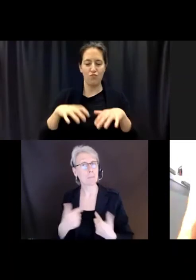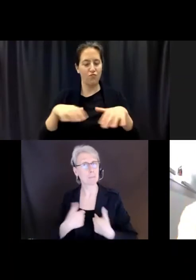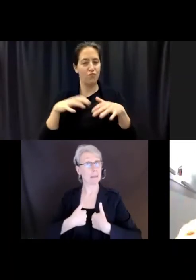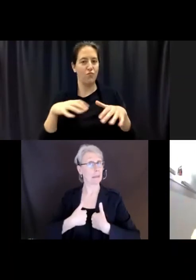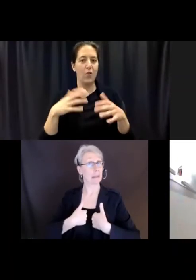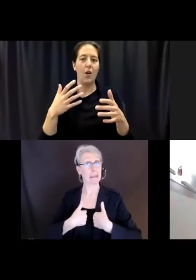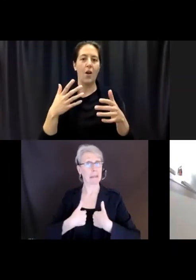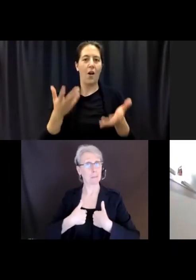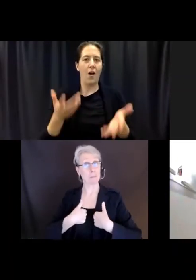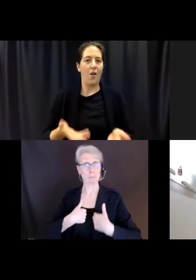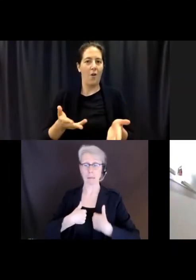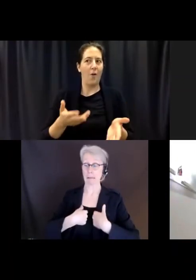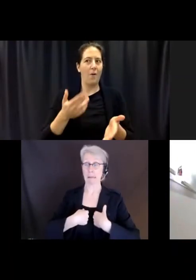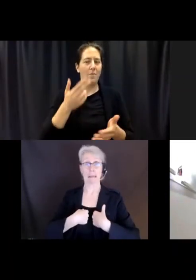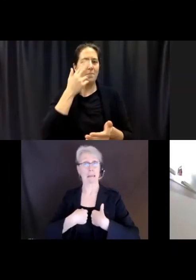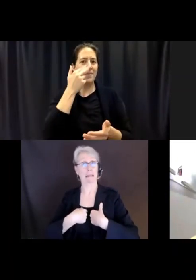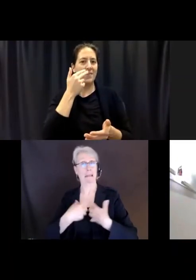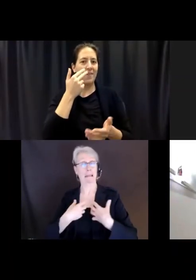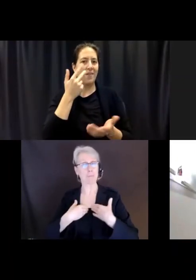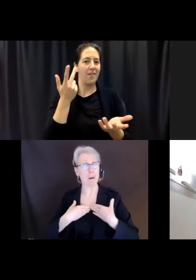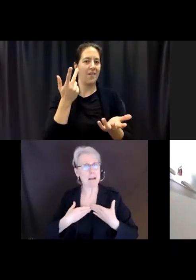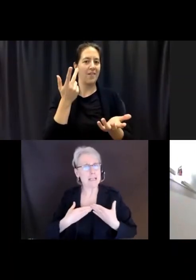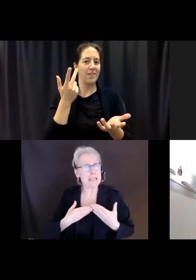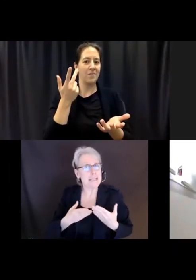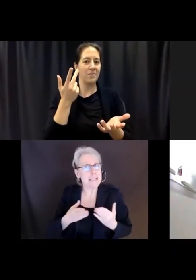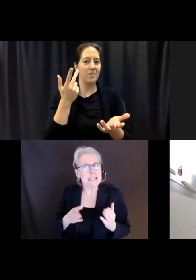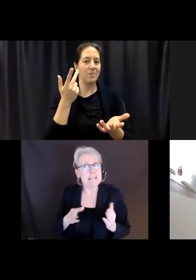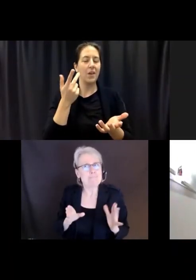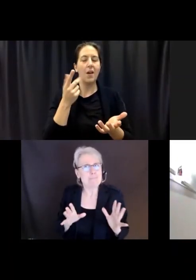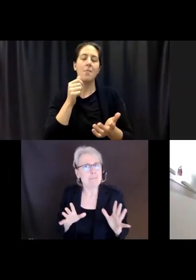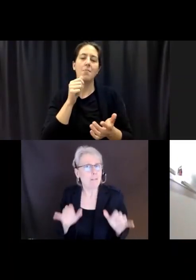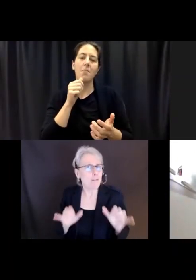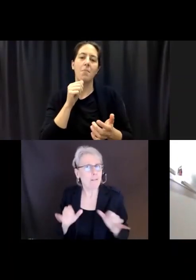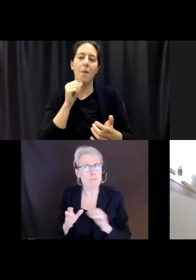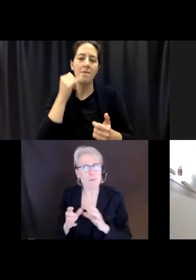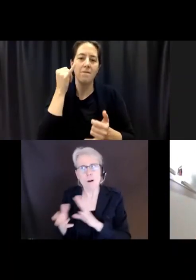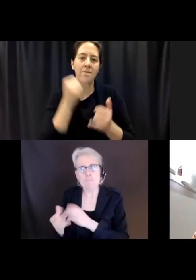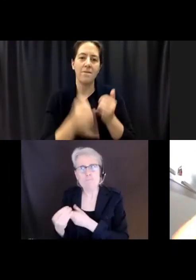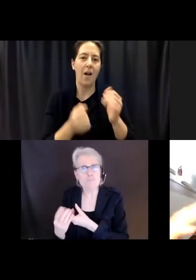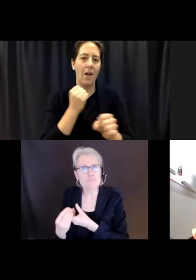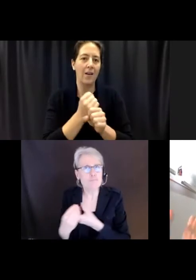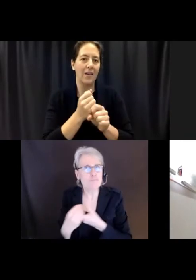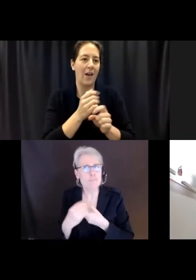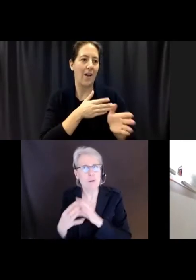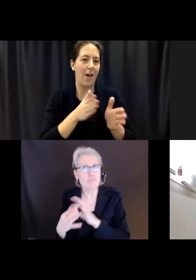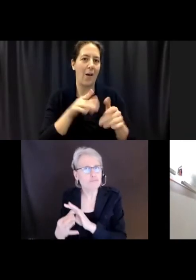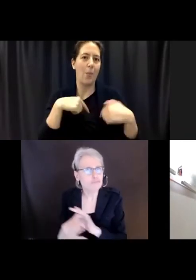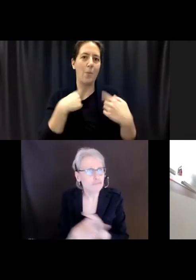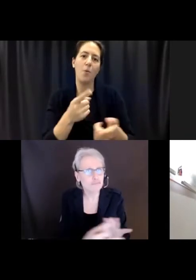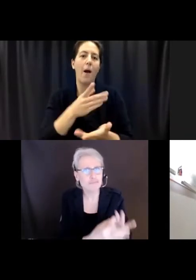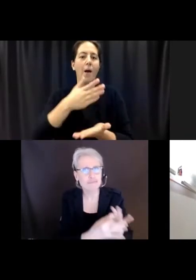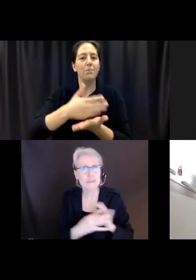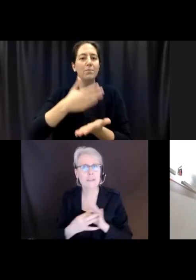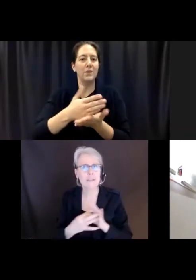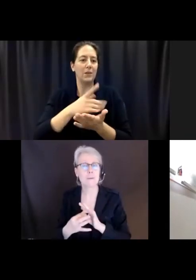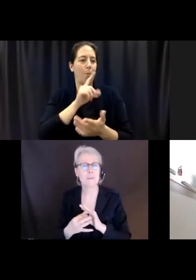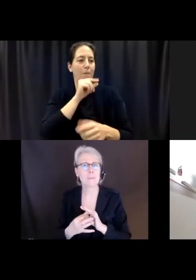NOW I AM OPENING UP. I AM THINKING ABOUT INCLUDING MORE PEOPLE. I AM NOT AT THE END OF MY CAREER.